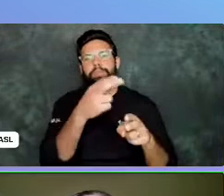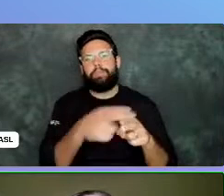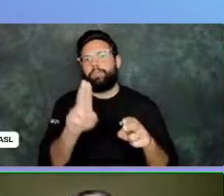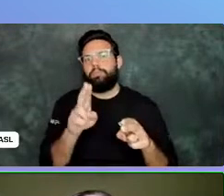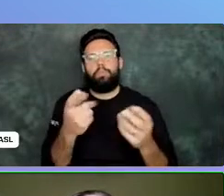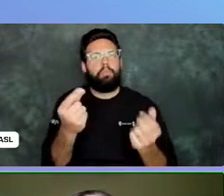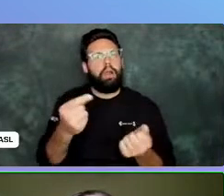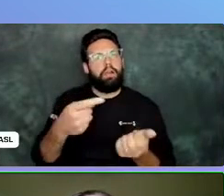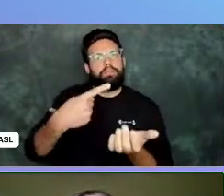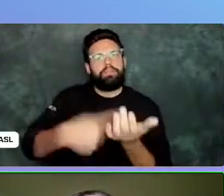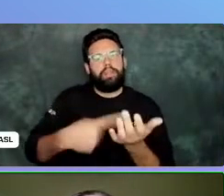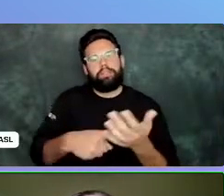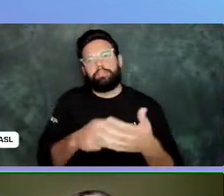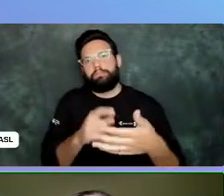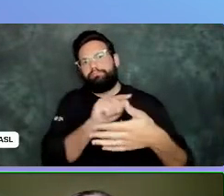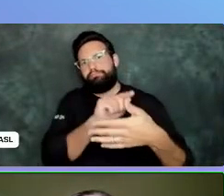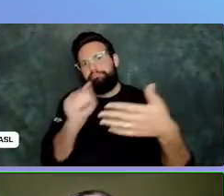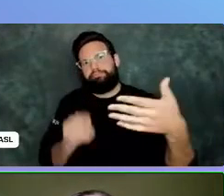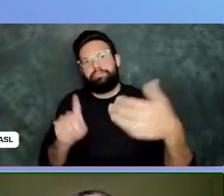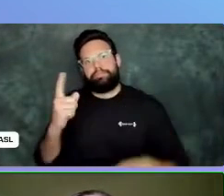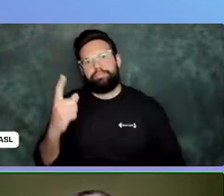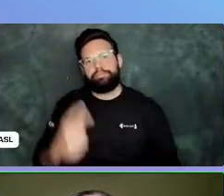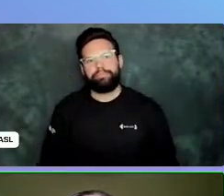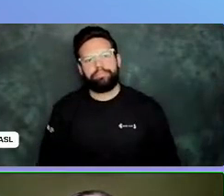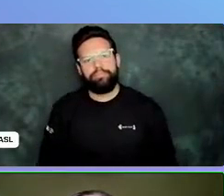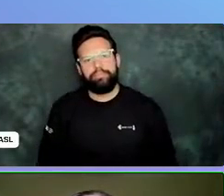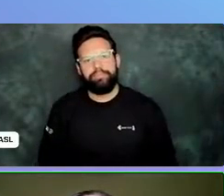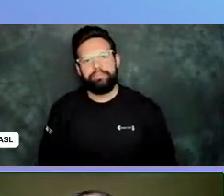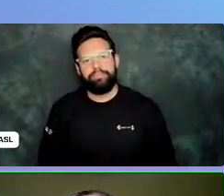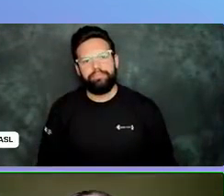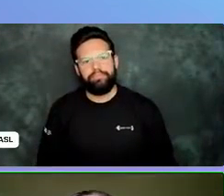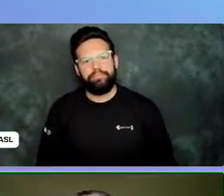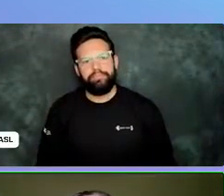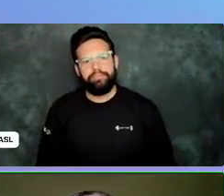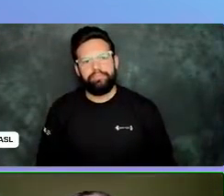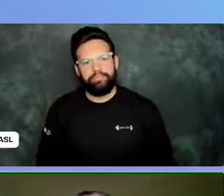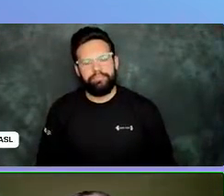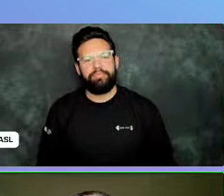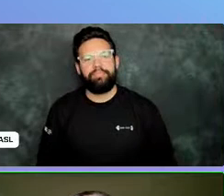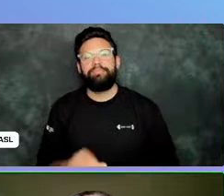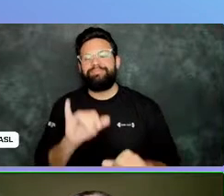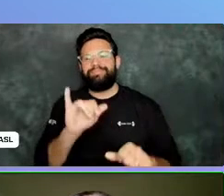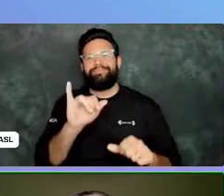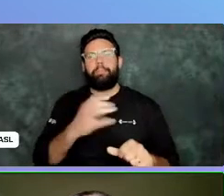came to be. So let me go over the agenda before we get into